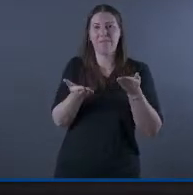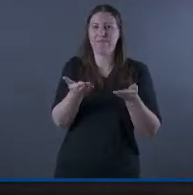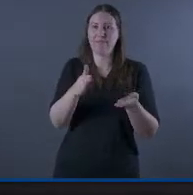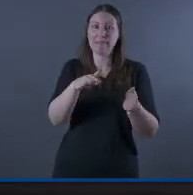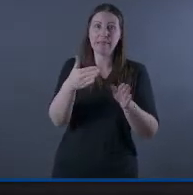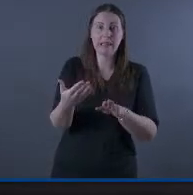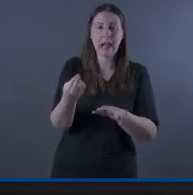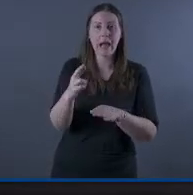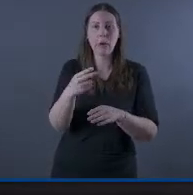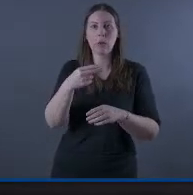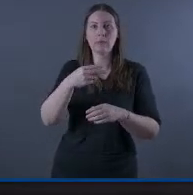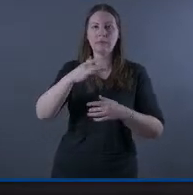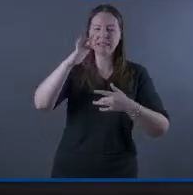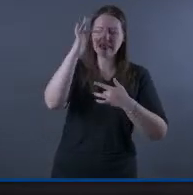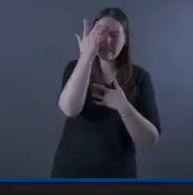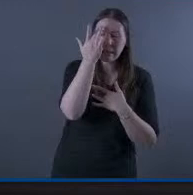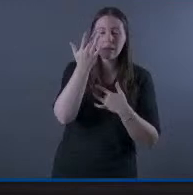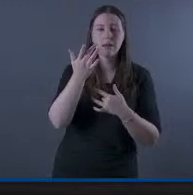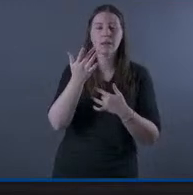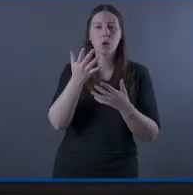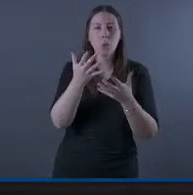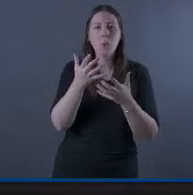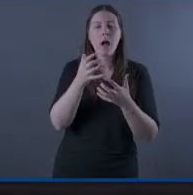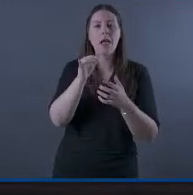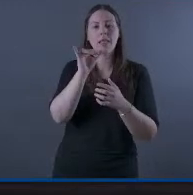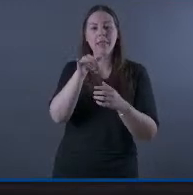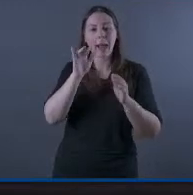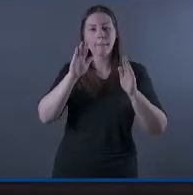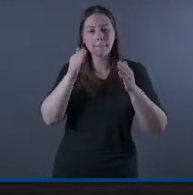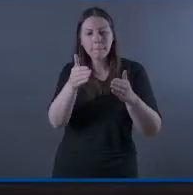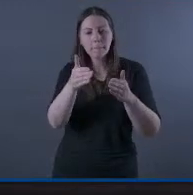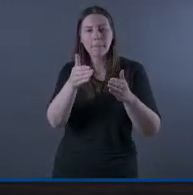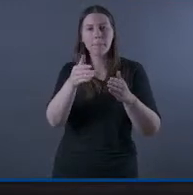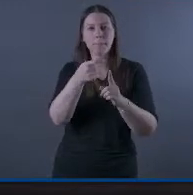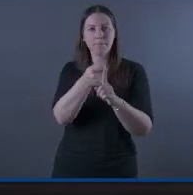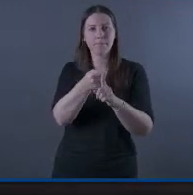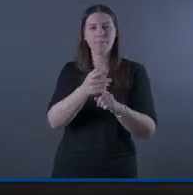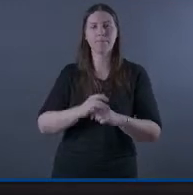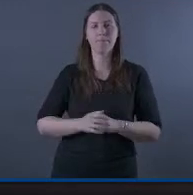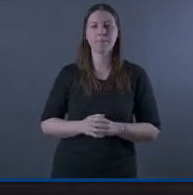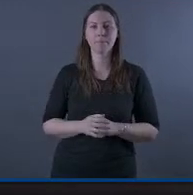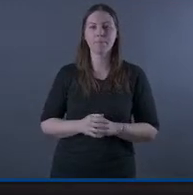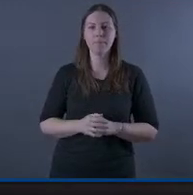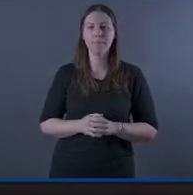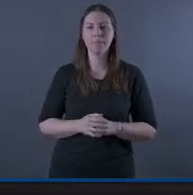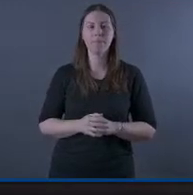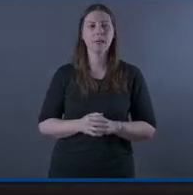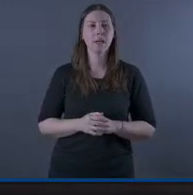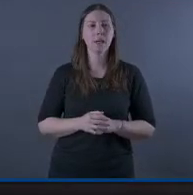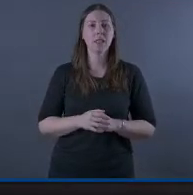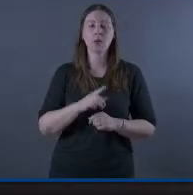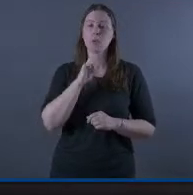but also all of our partners in Whatcom County that have really stepped up to make sure